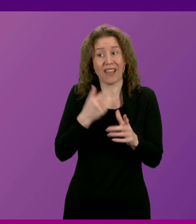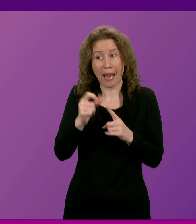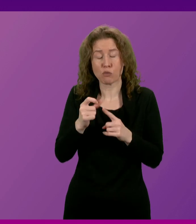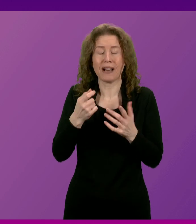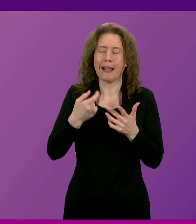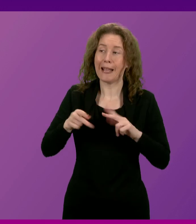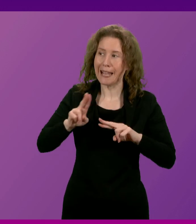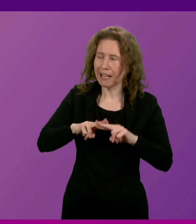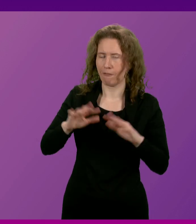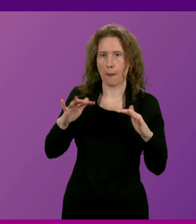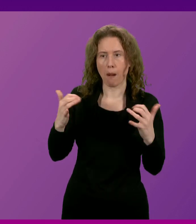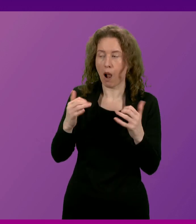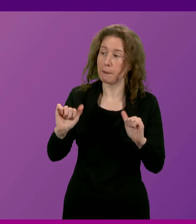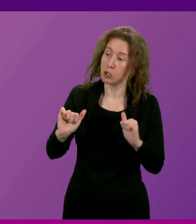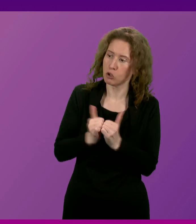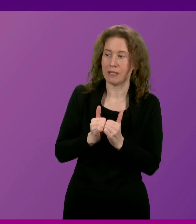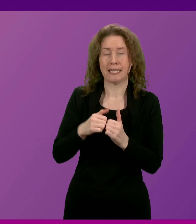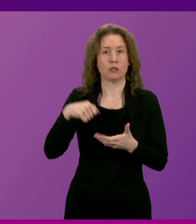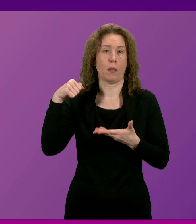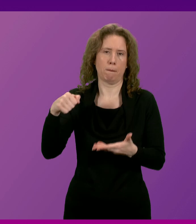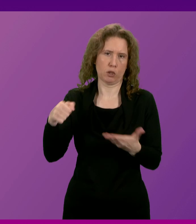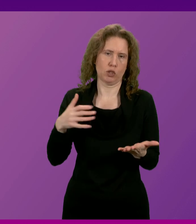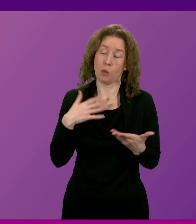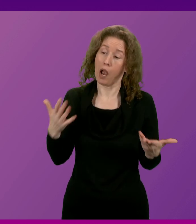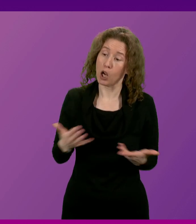agreement on the budget, so I invite Mr Choudhury to encourage his colleagues